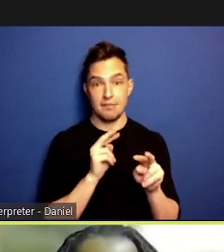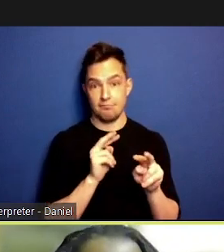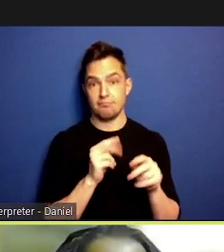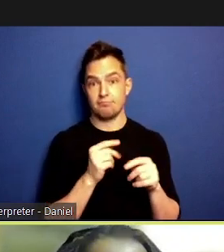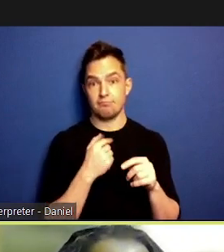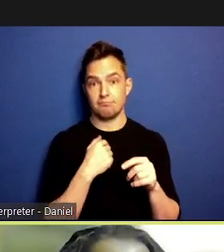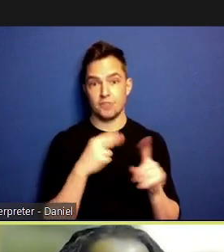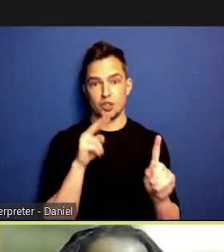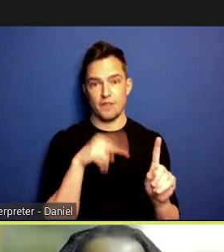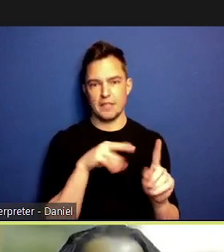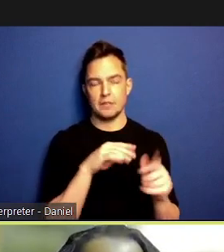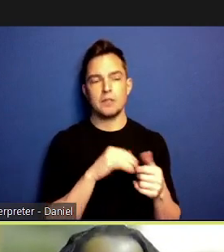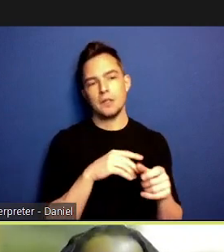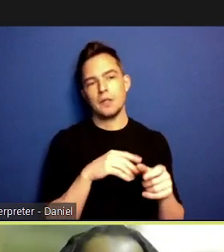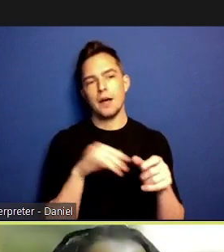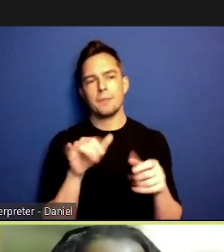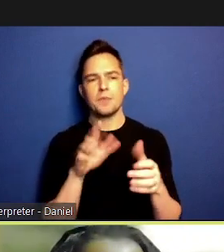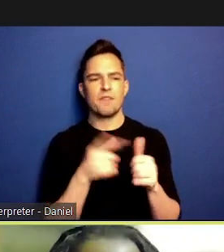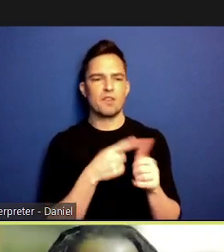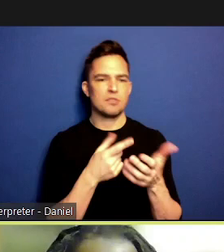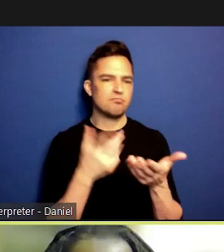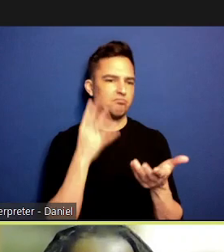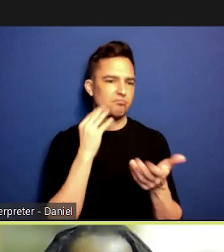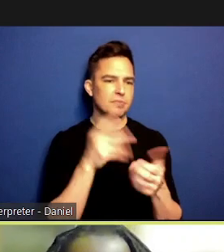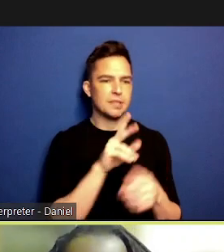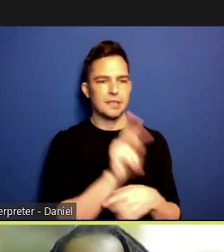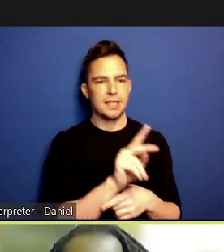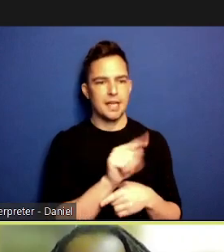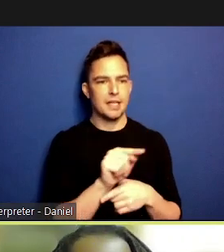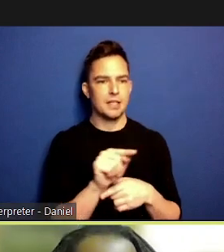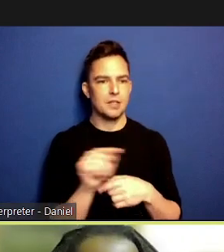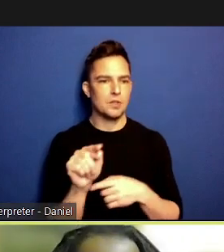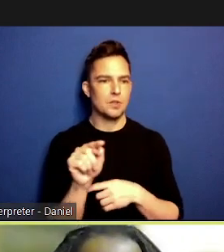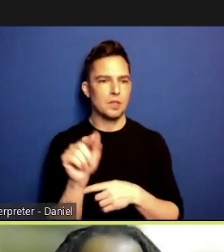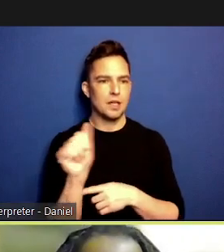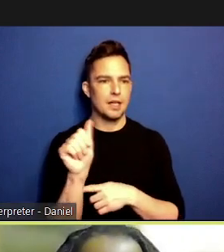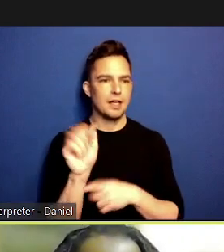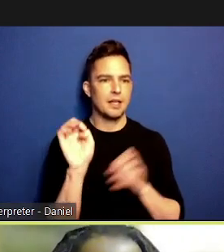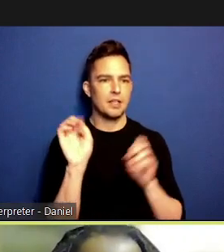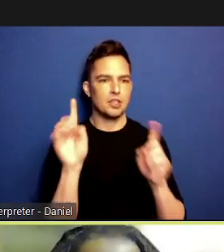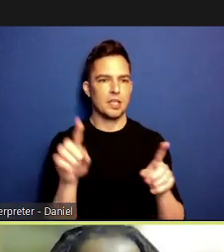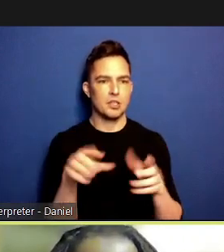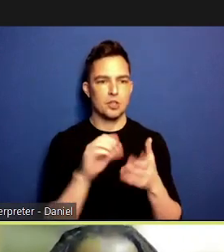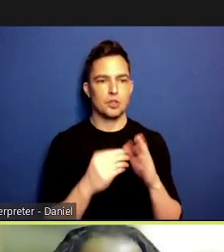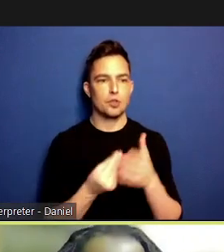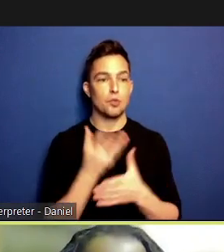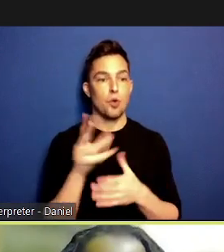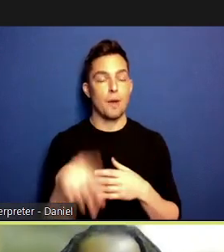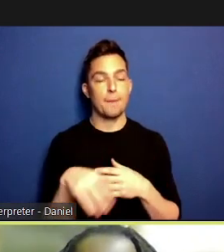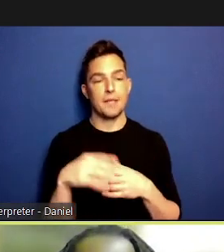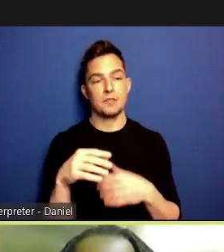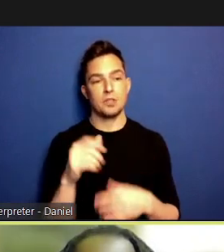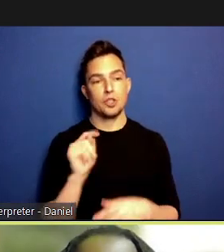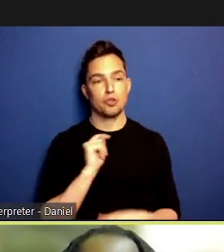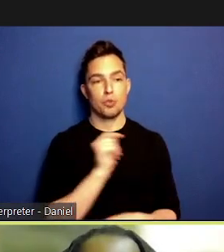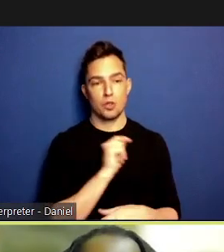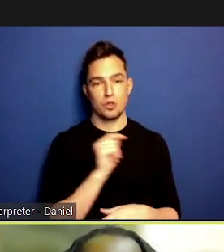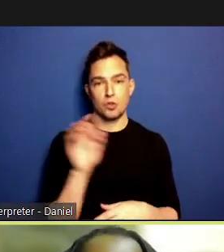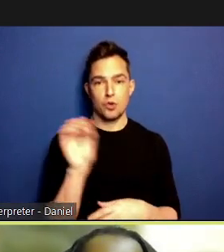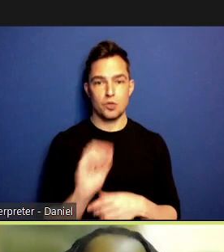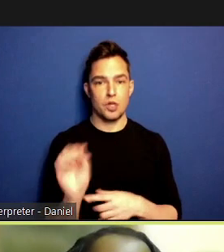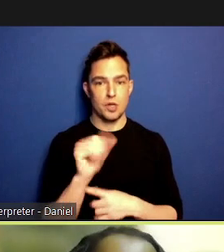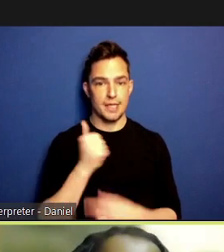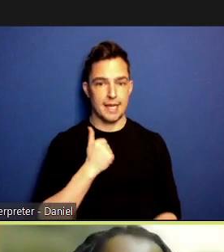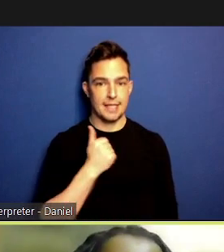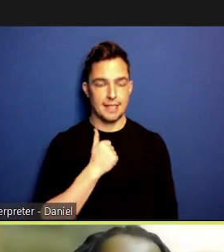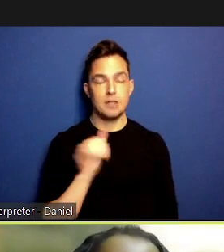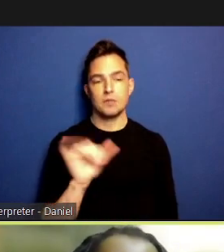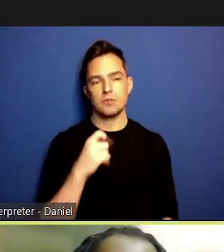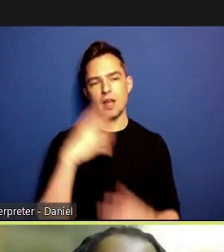my experience in K-8 education growing up in Toronto, Ontario, Canada. And I also thought